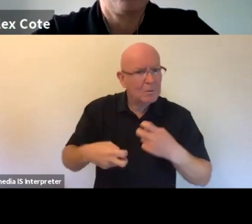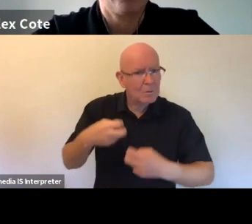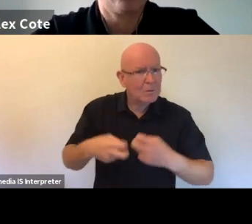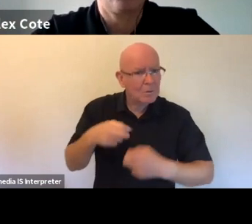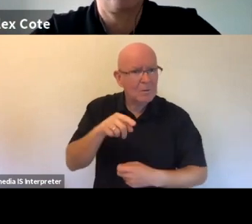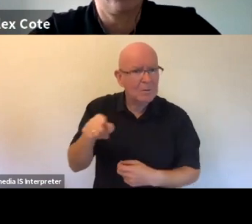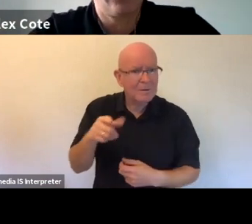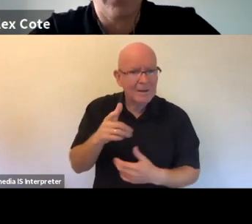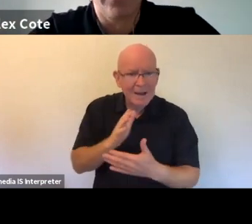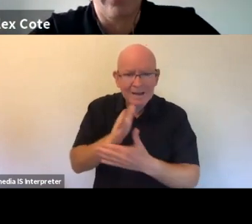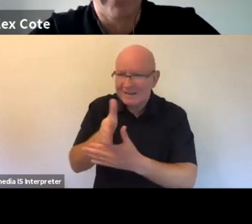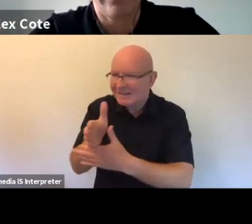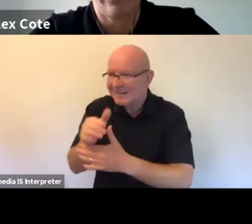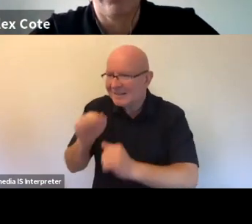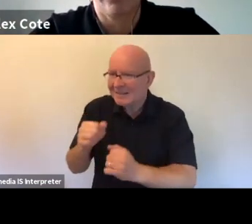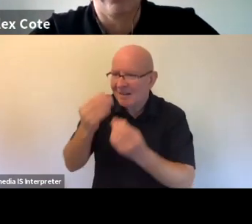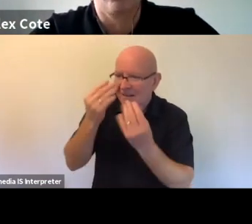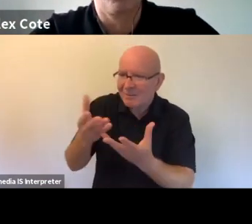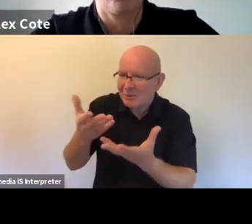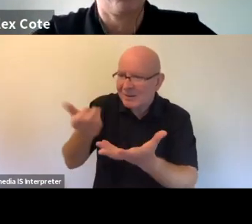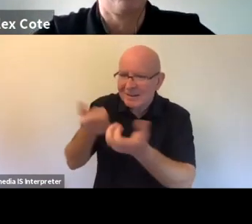for instance, food distribution mechanisms for the general population.